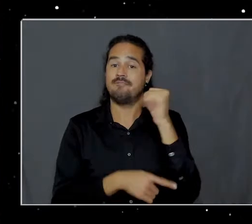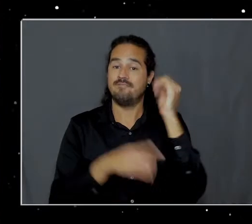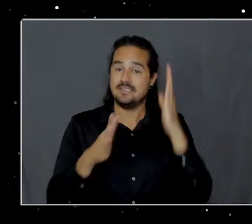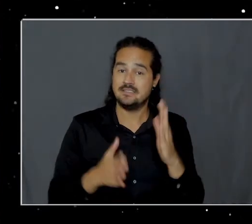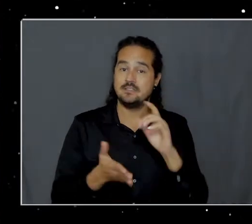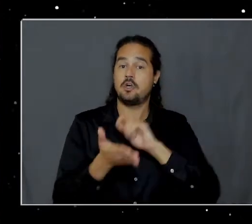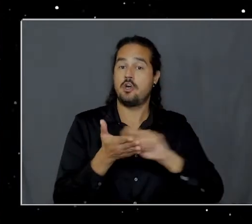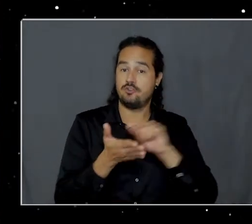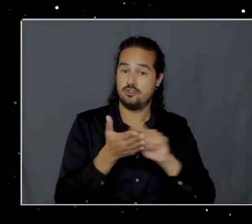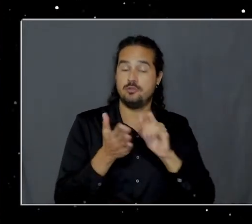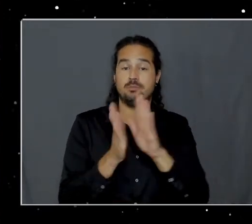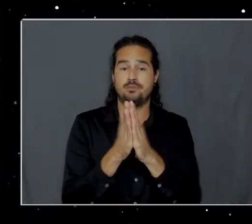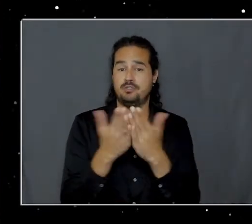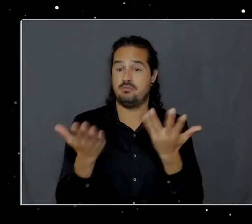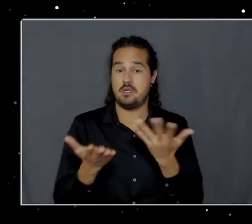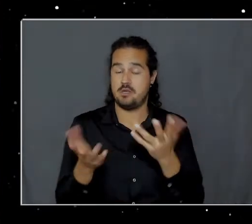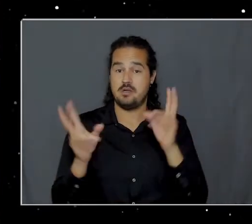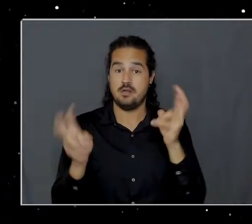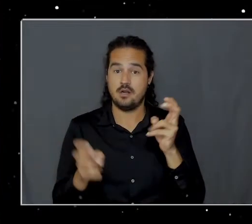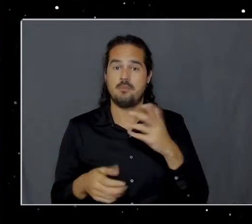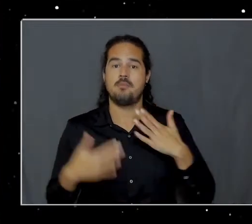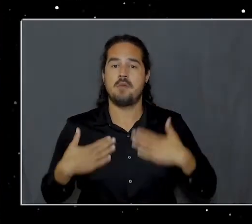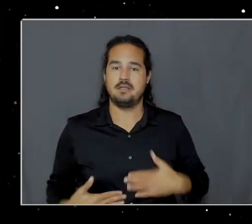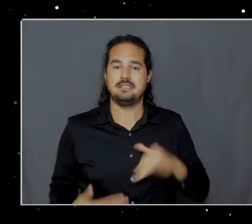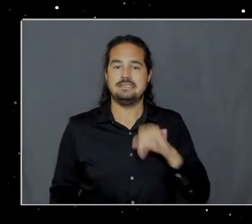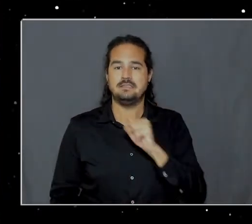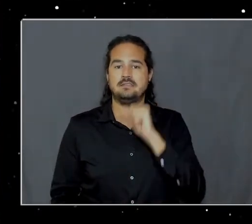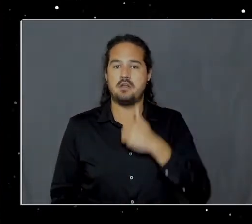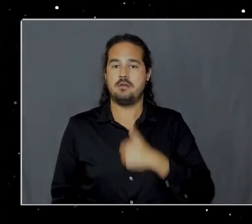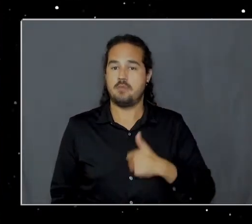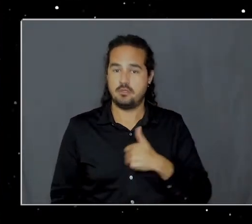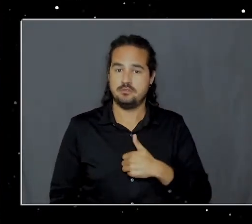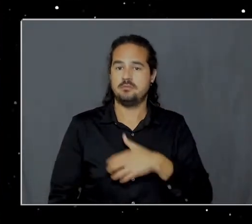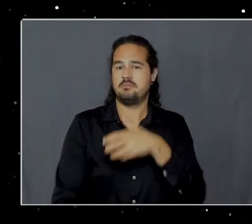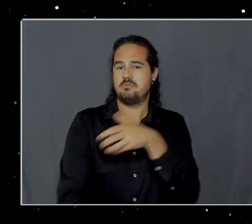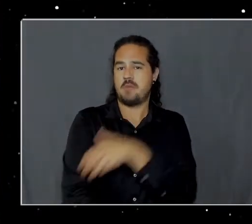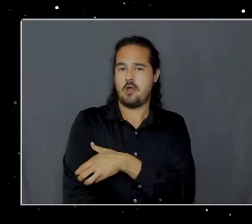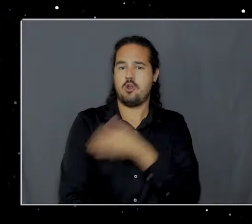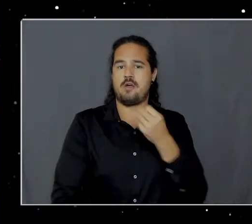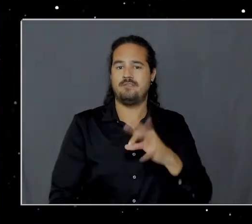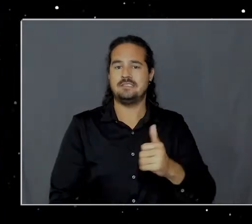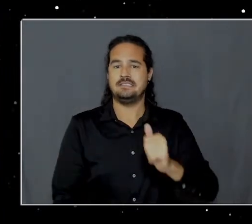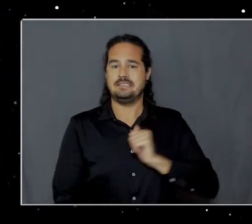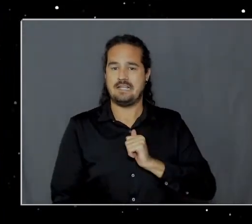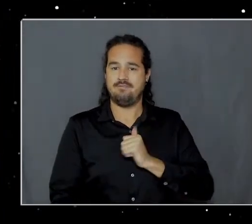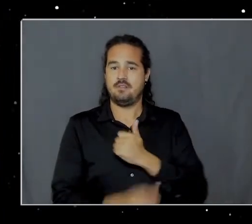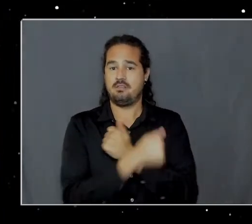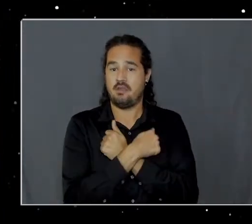SONYA RENEE TAYLOR: HI, I'M SONYA RENEE TAYLOR, FOUNDER AND RADICAL EXECUTIVE OFFICER OF THE BODY IS NOT AN APOLOGY, ARTIST, ACTIVIST, AND